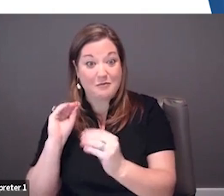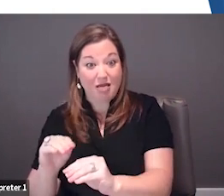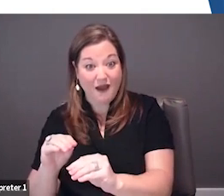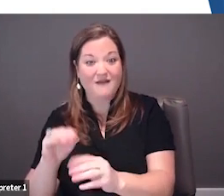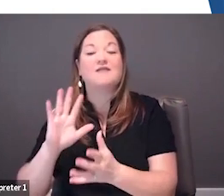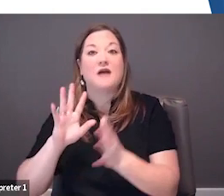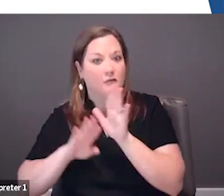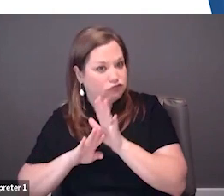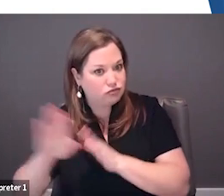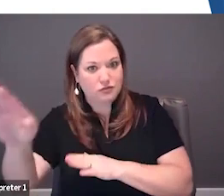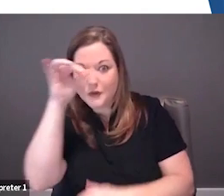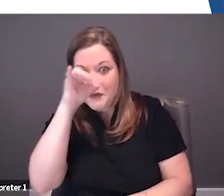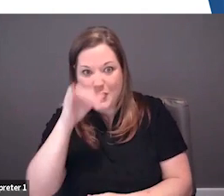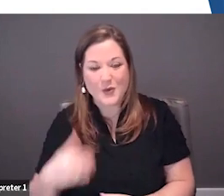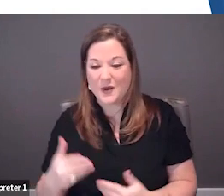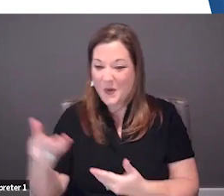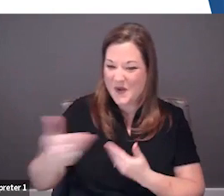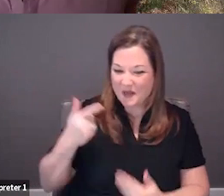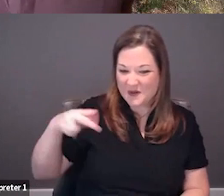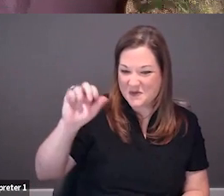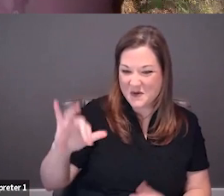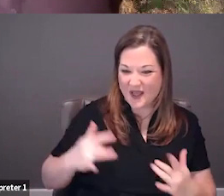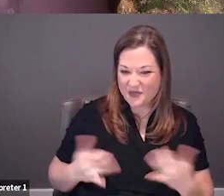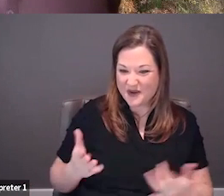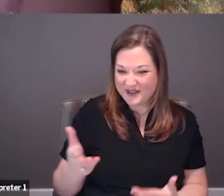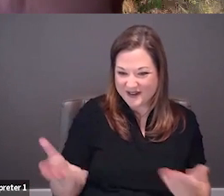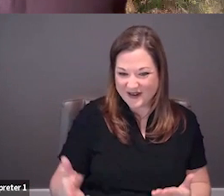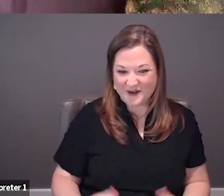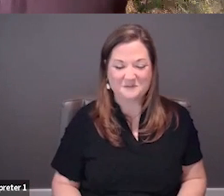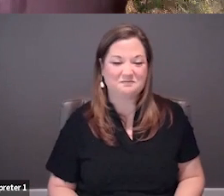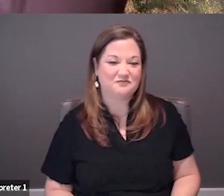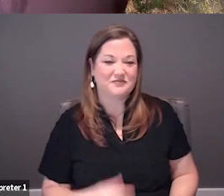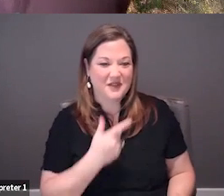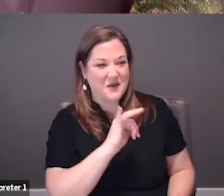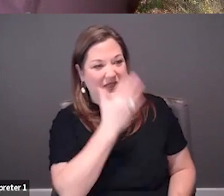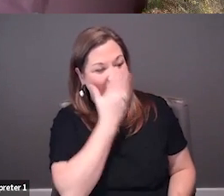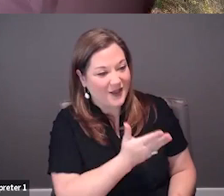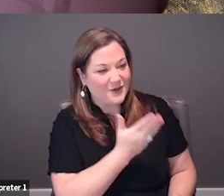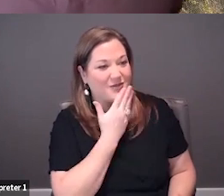We're very excited to have you. Thank you. Thank you for having me. Hello to everybody.